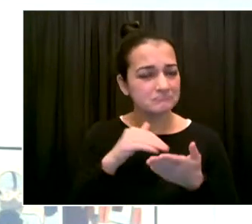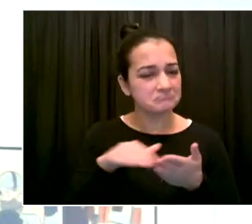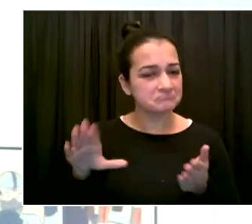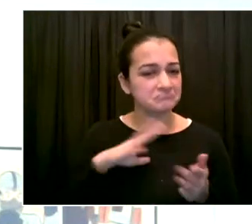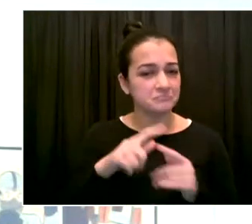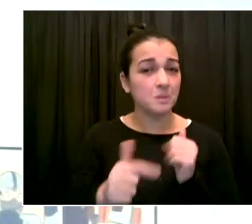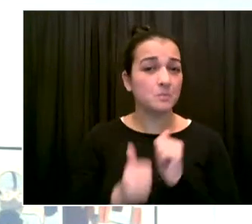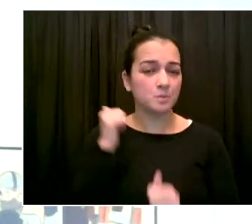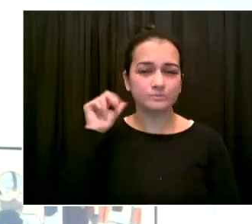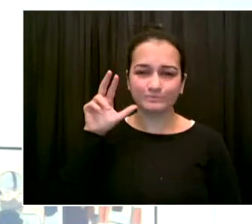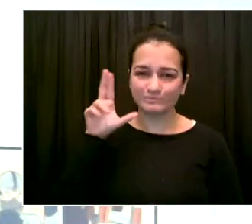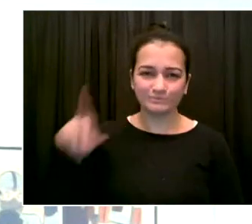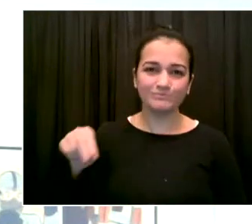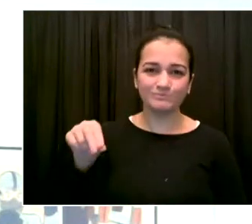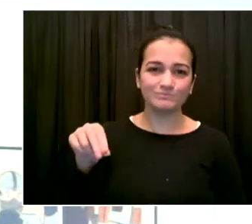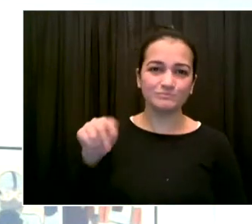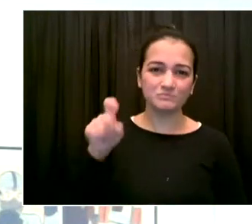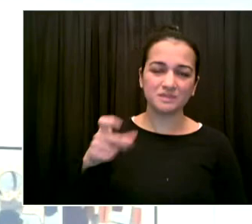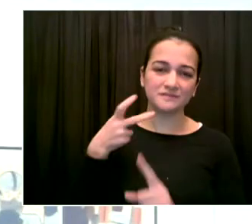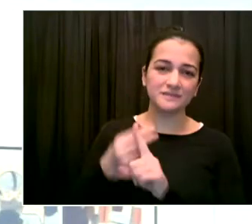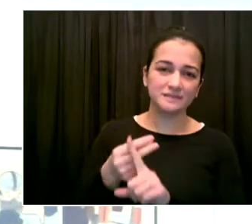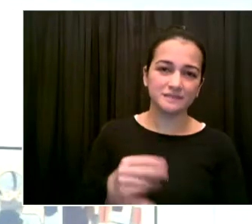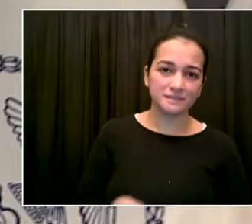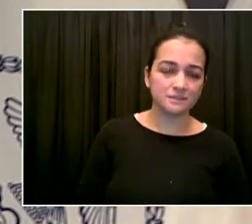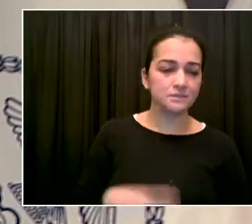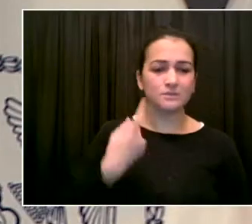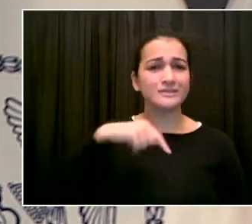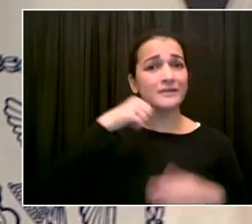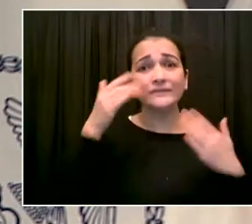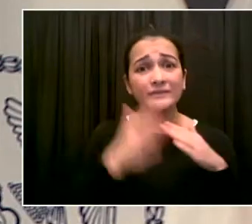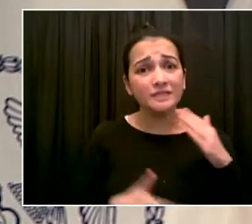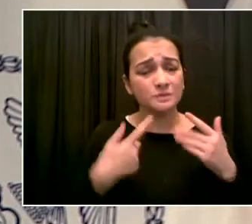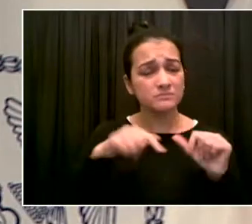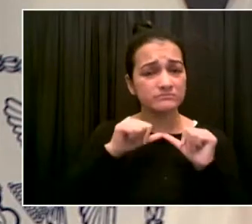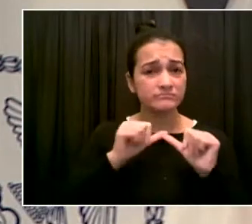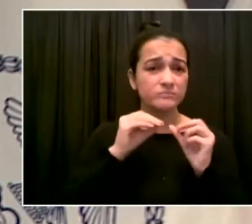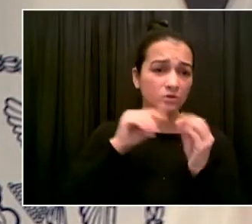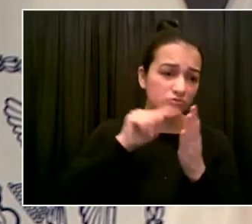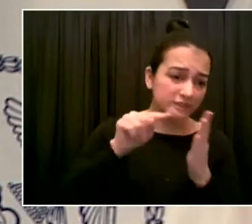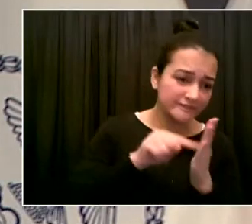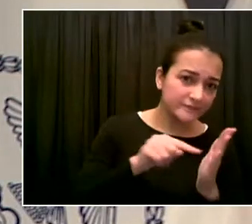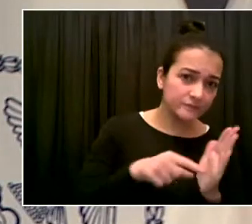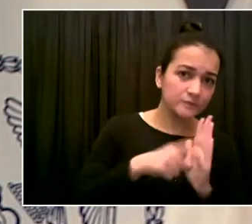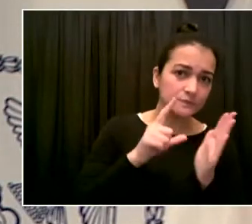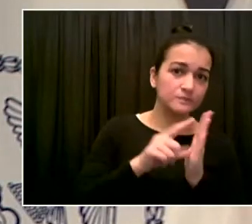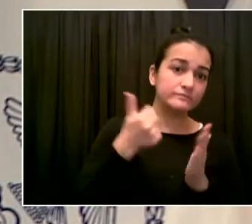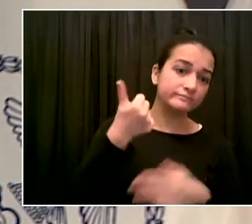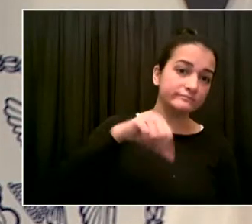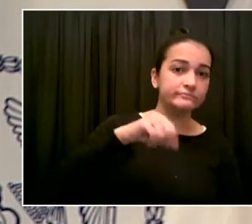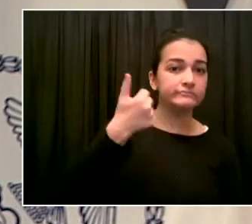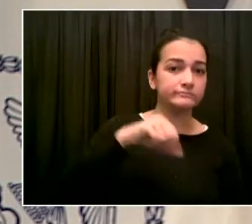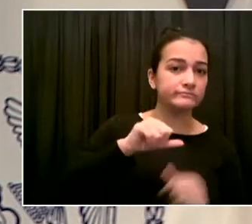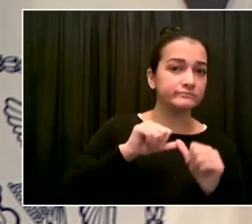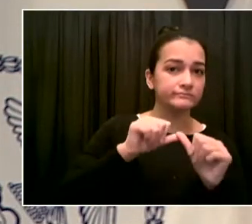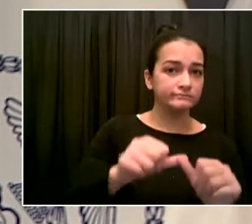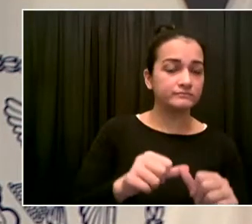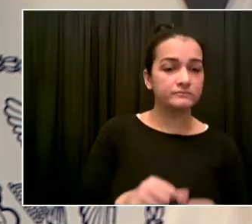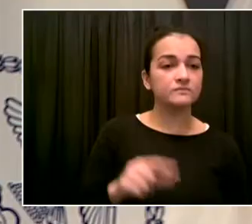ARE CHOOSING TO GET VACCINATED. IT IS A VERY